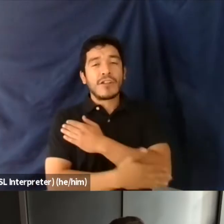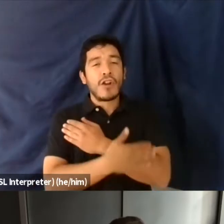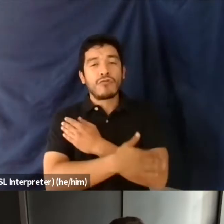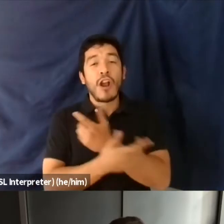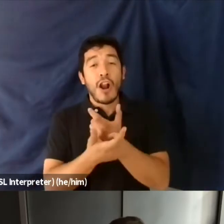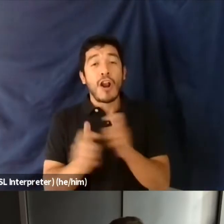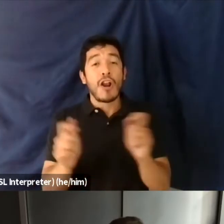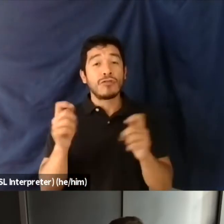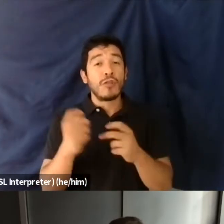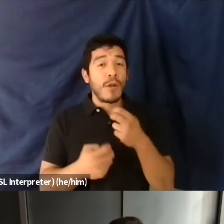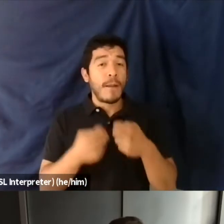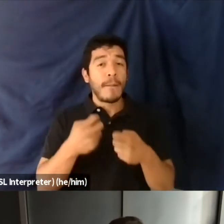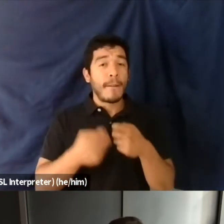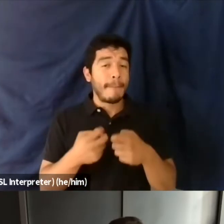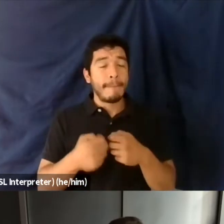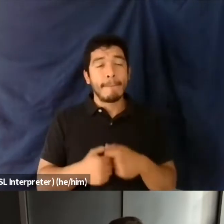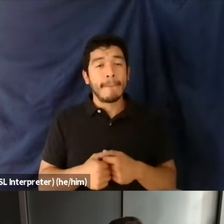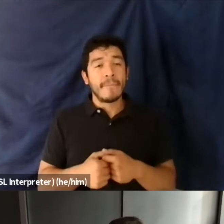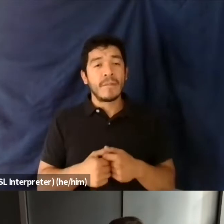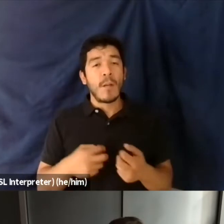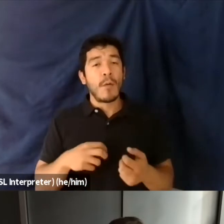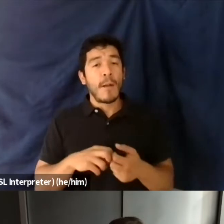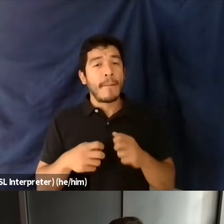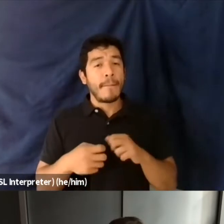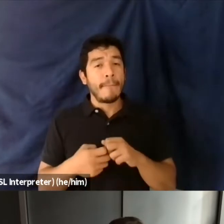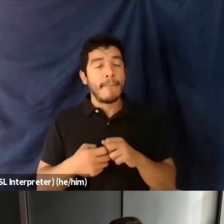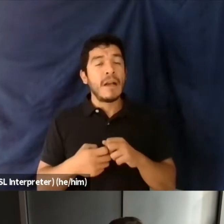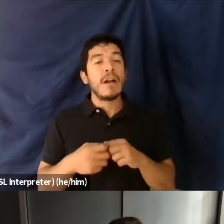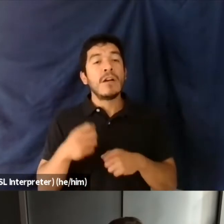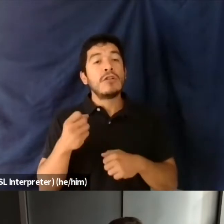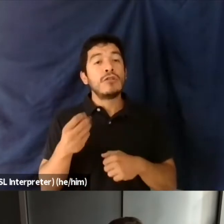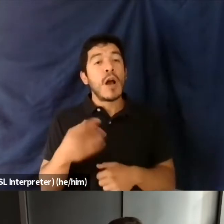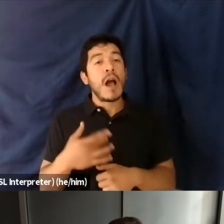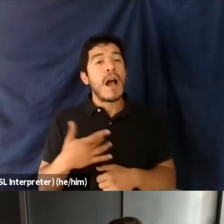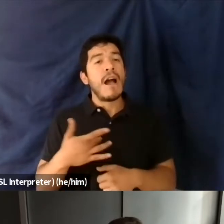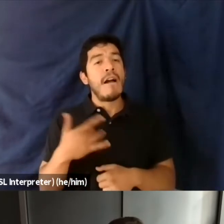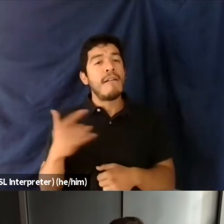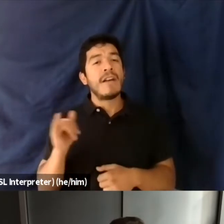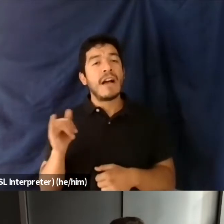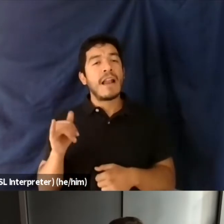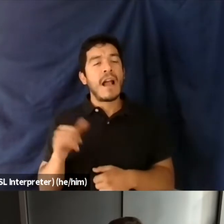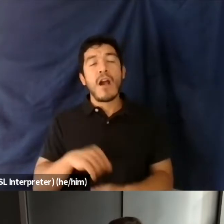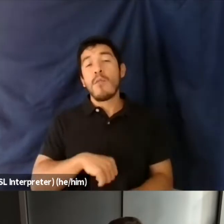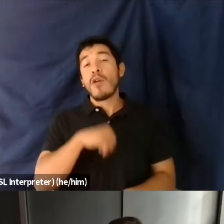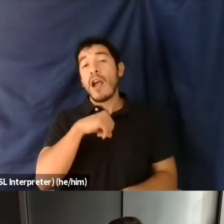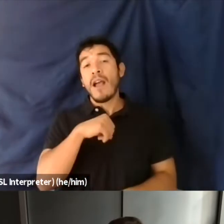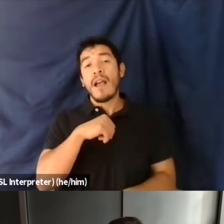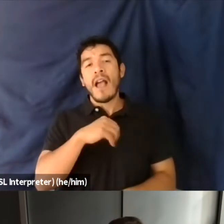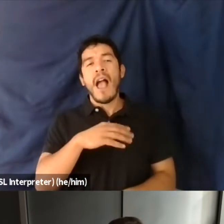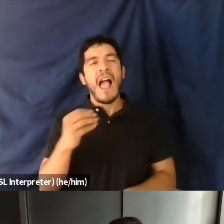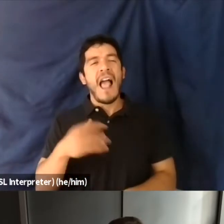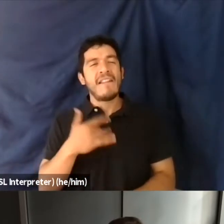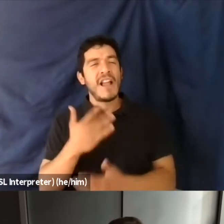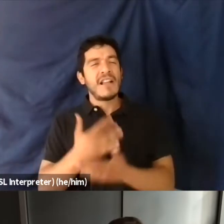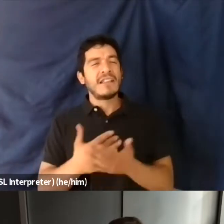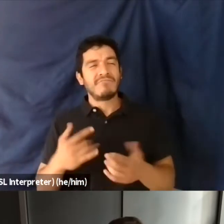And so I feel a certain pride and feeling like, and I feel like there's still work to do, work I'll always be doing,